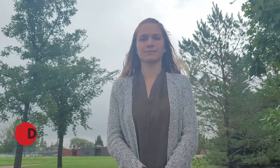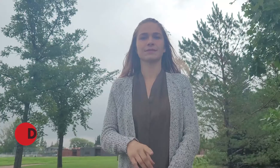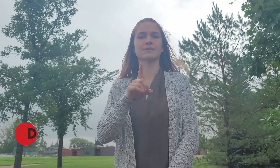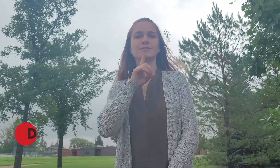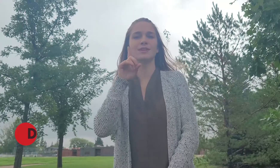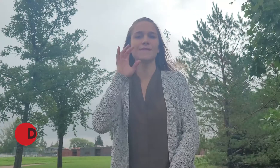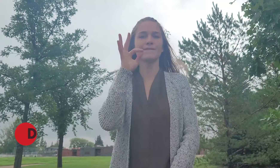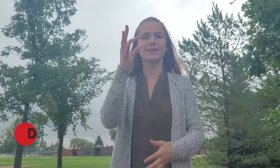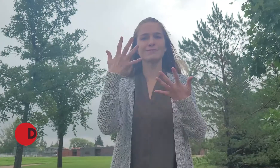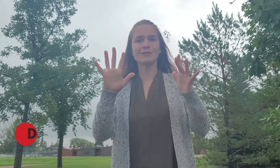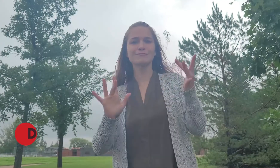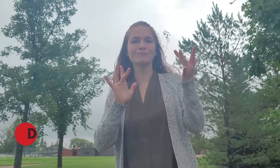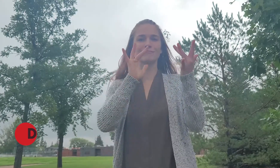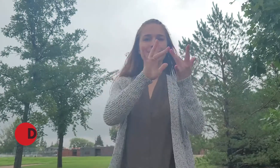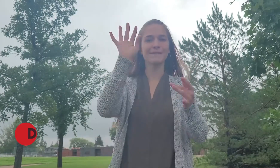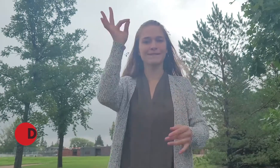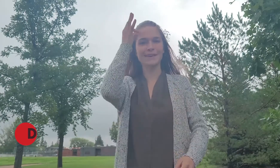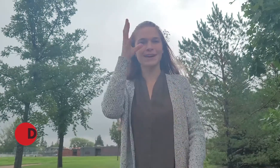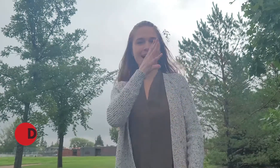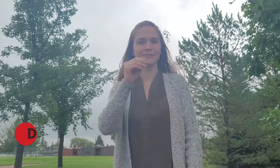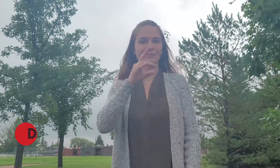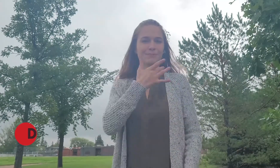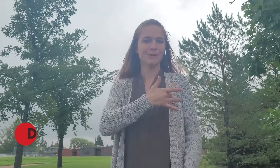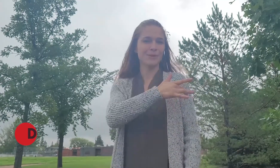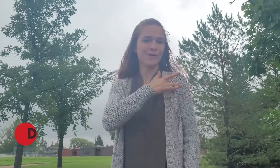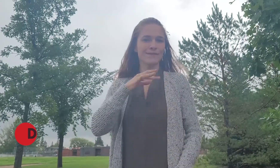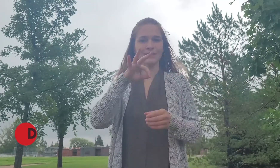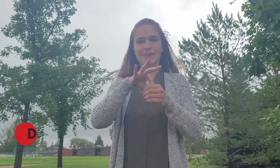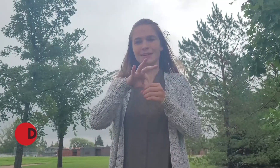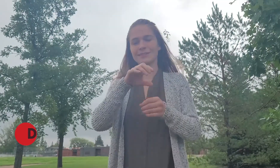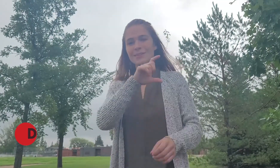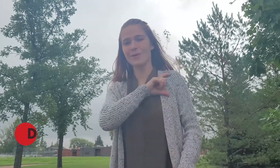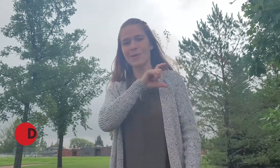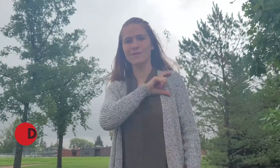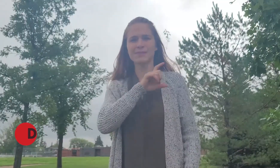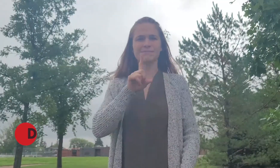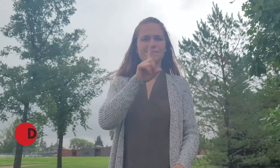[Nicole]: DeafDots contacted federal and provincial election officials